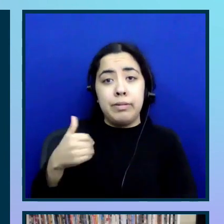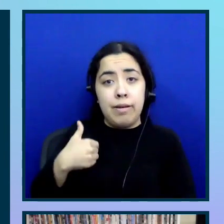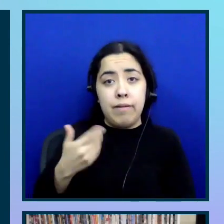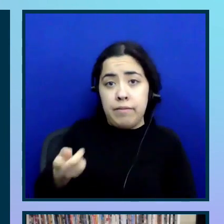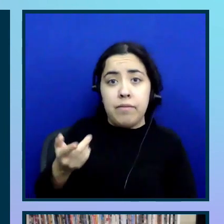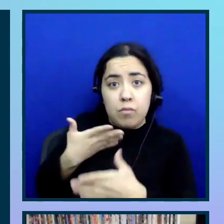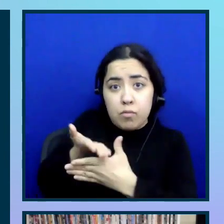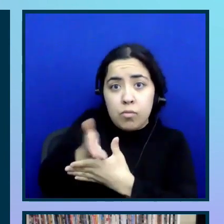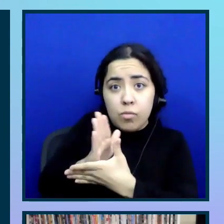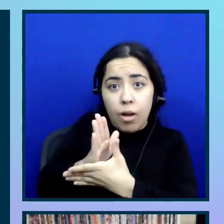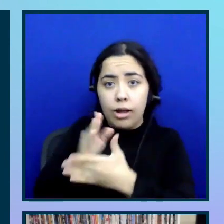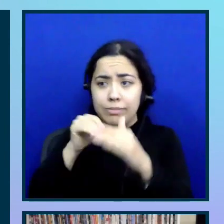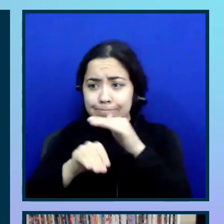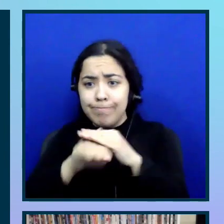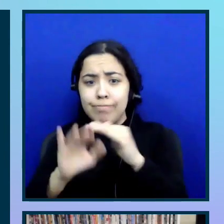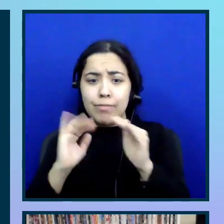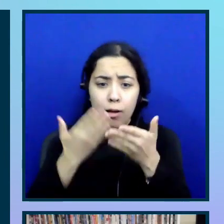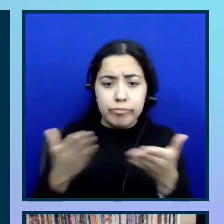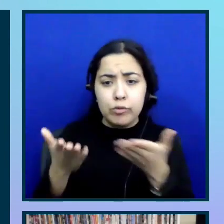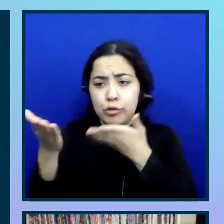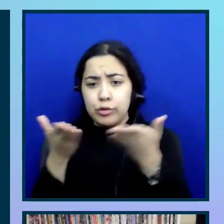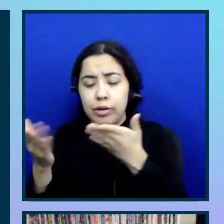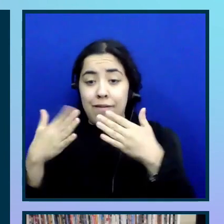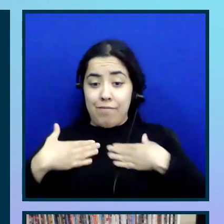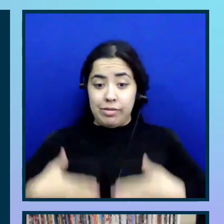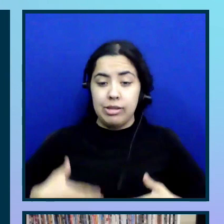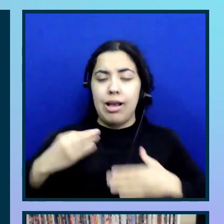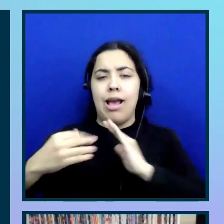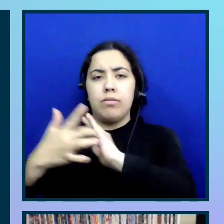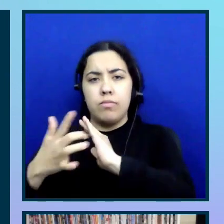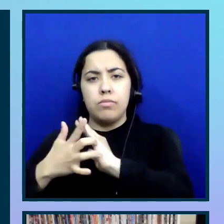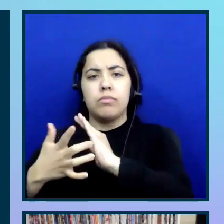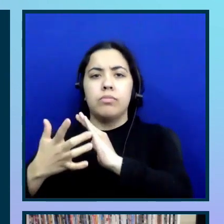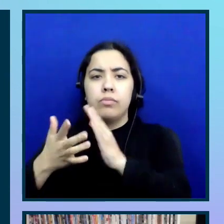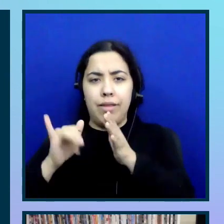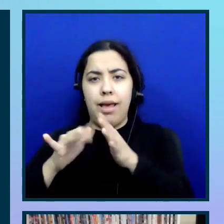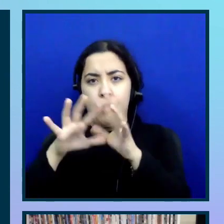to access goods and services, both in the physical and digital world. They want to be included,